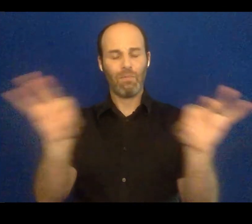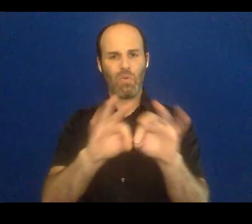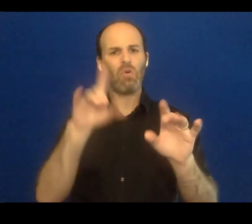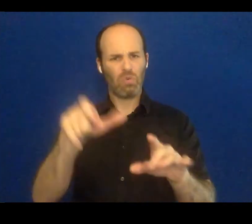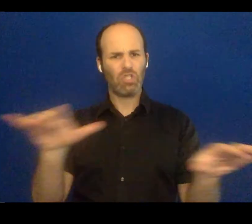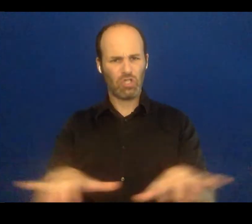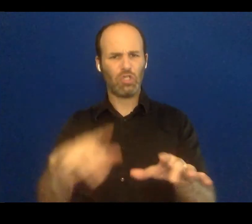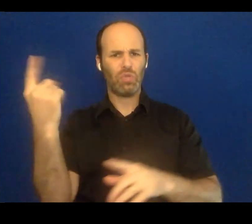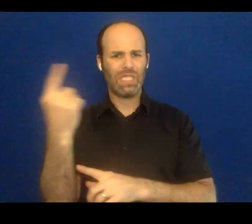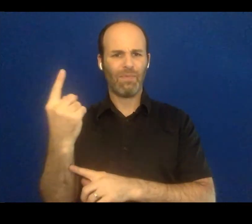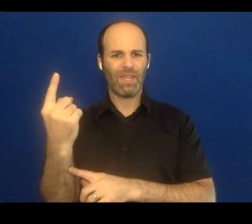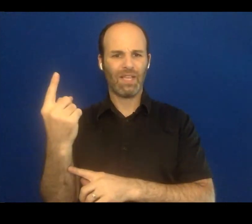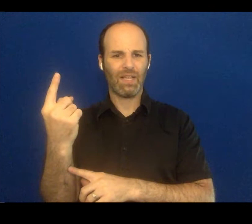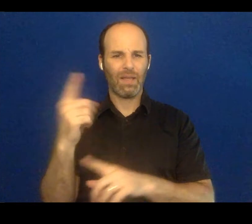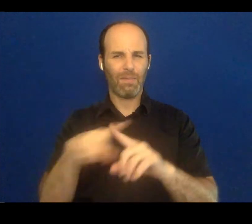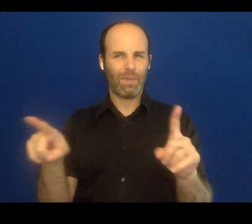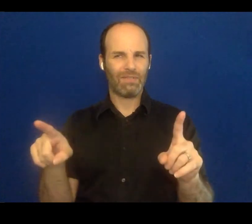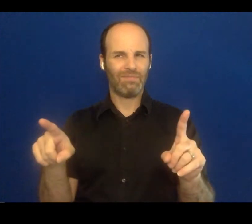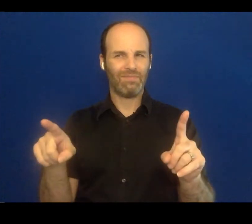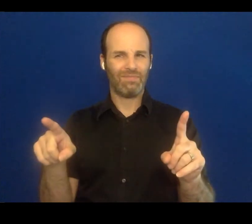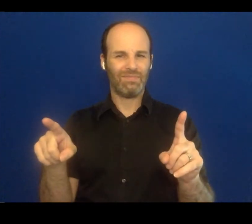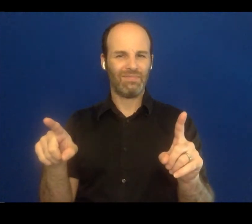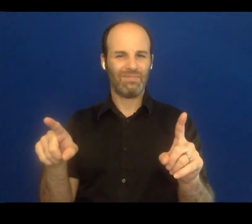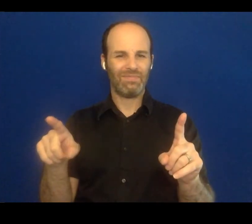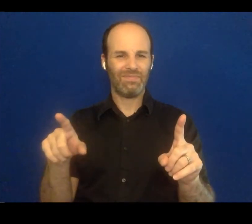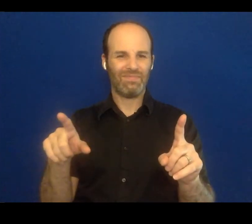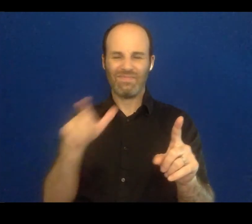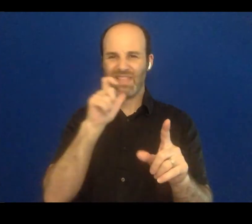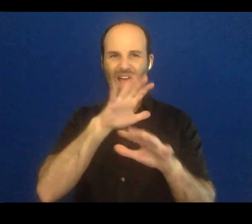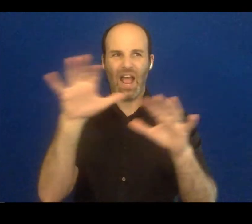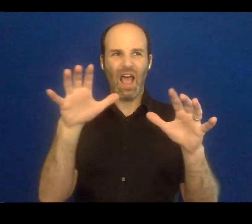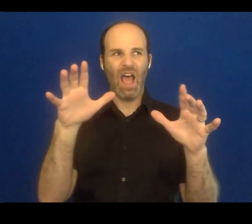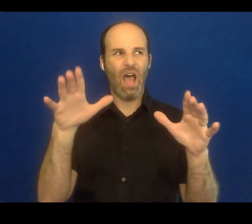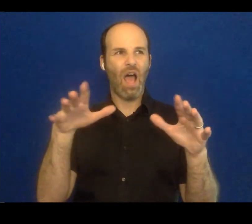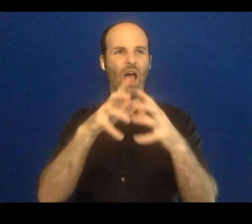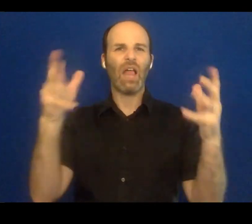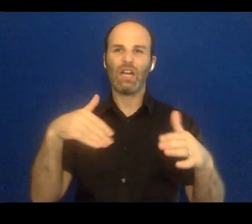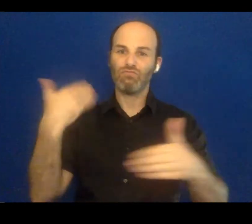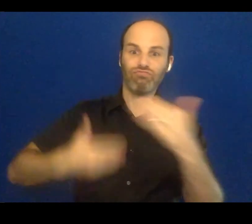INTERESTING AND IMPORTANT AND WE SHOULD DO SOMETHING ABOUT IT BUT NOT A LOT OF PUSHING TO MAKE SOMETHING HAPPEN.